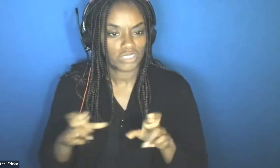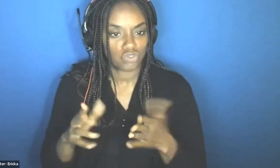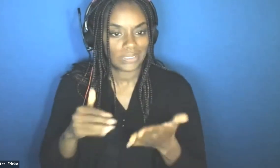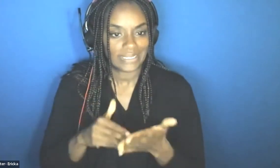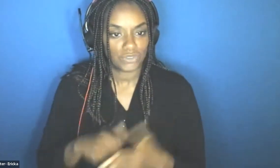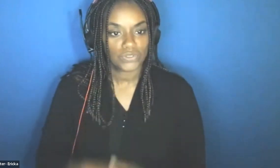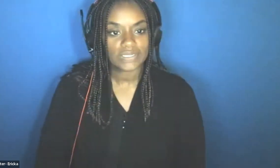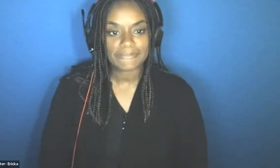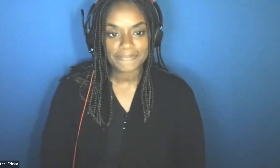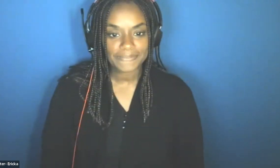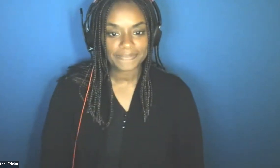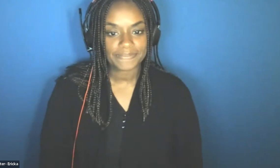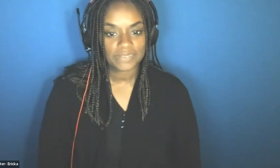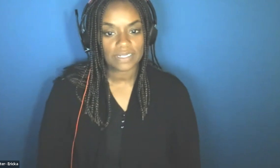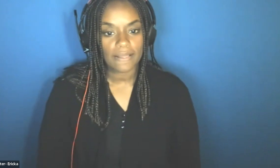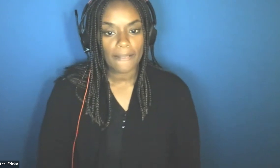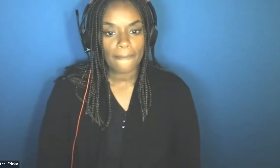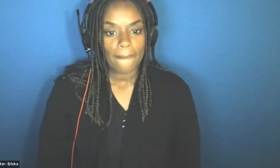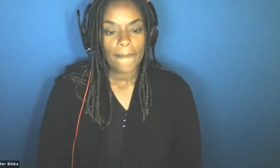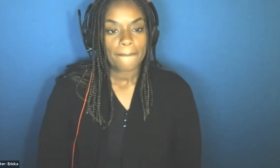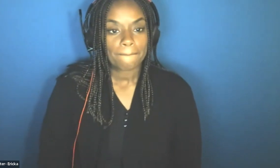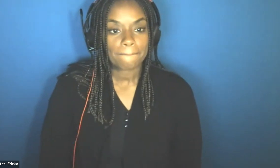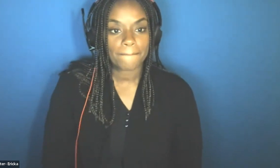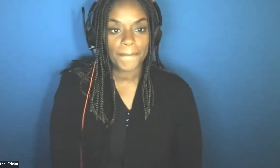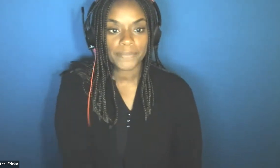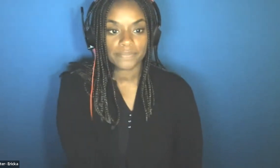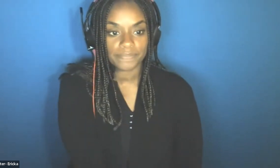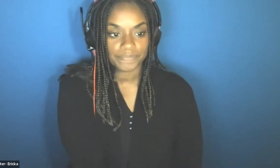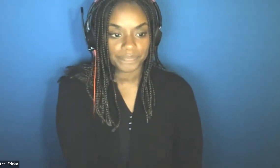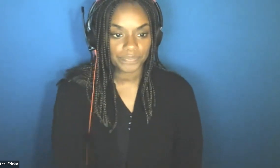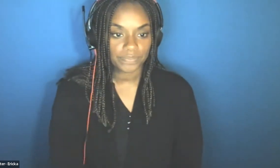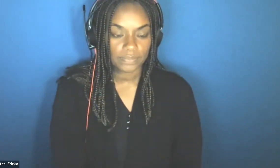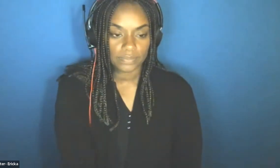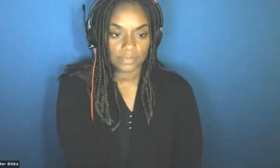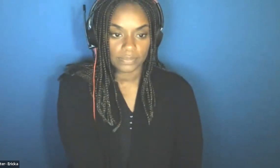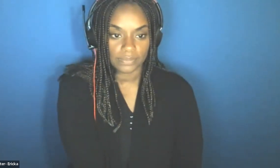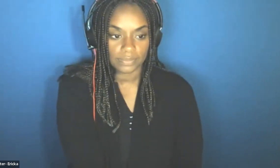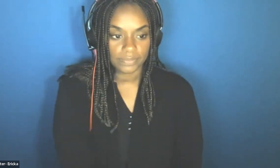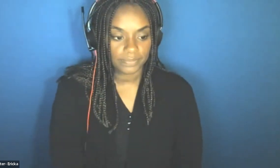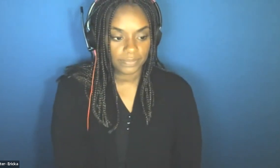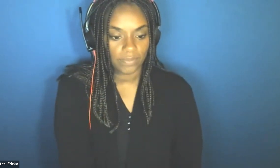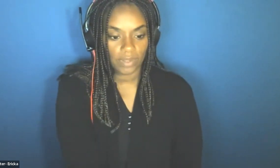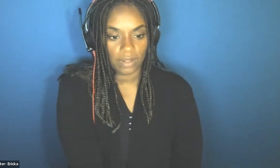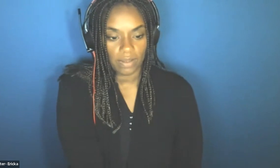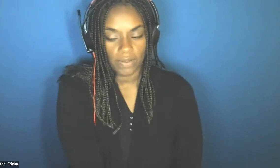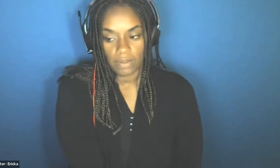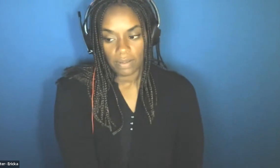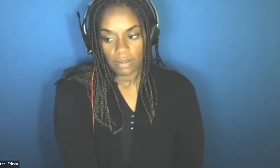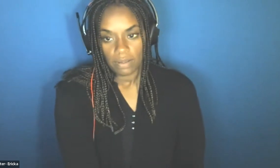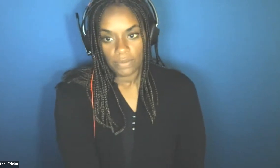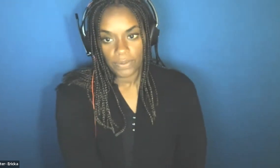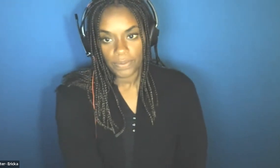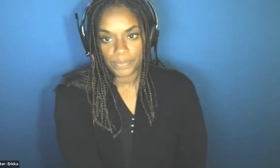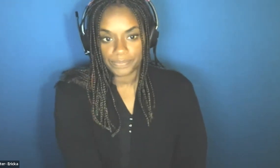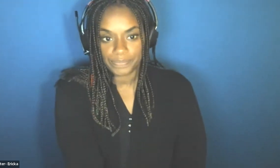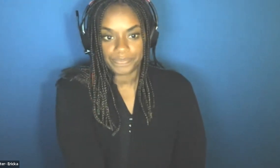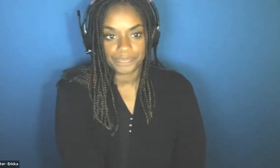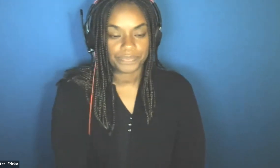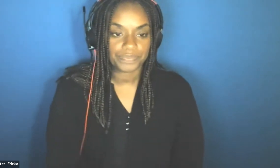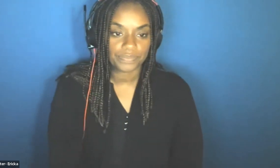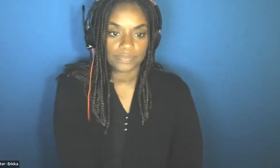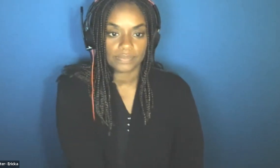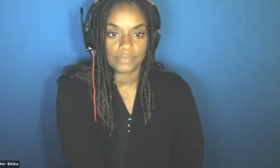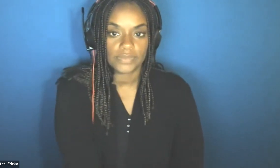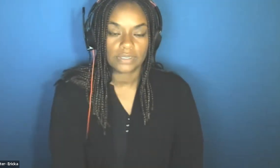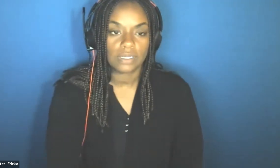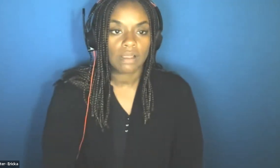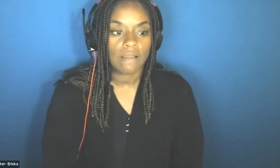Adata.org.